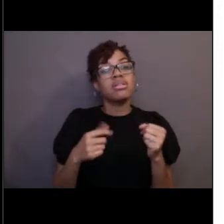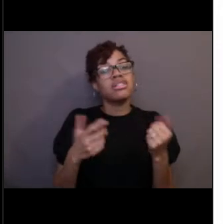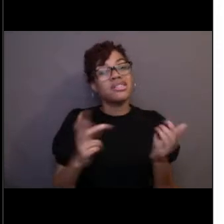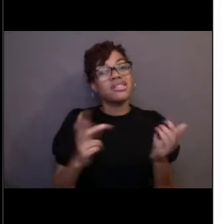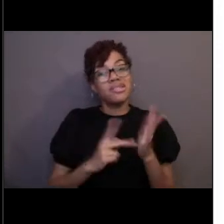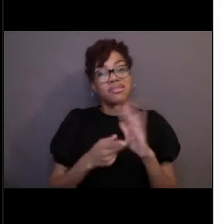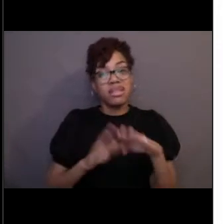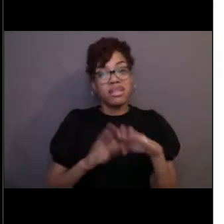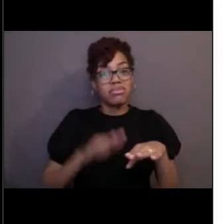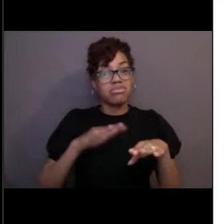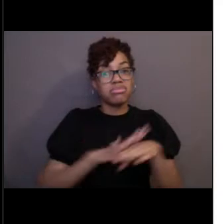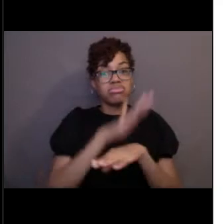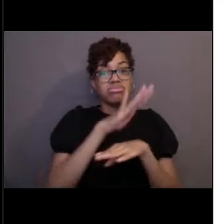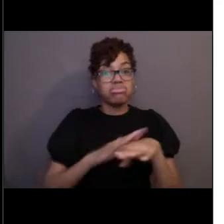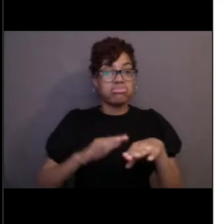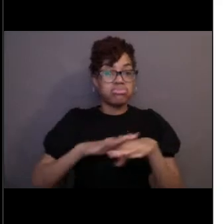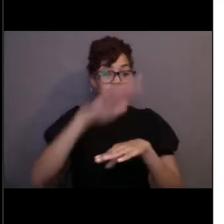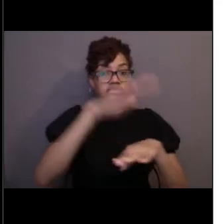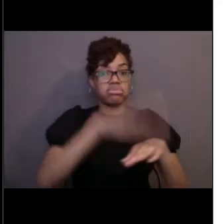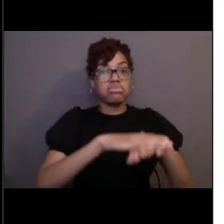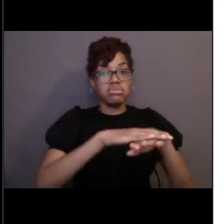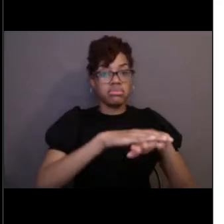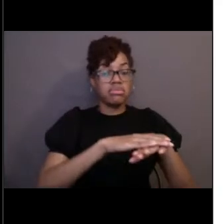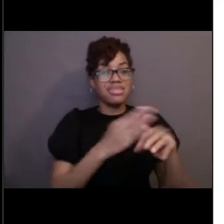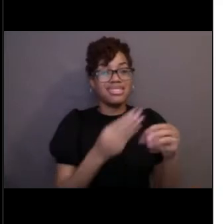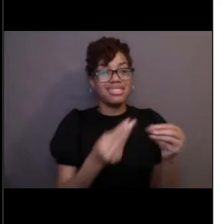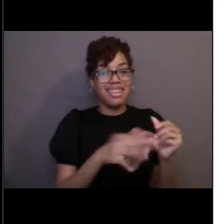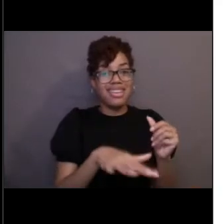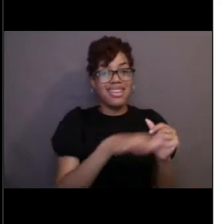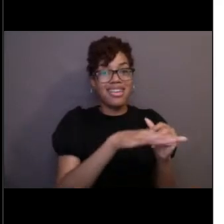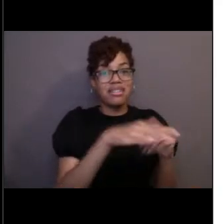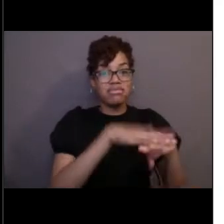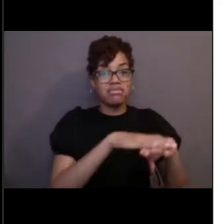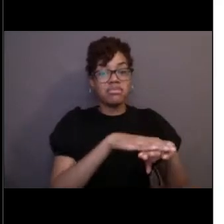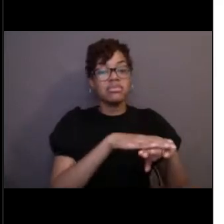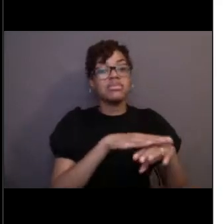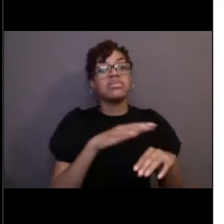group of volunteers in Massachusetts run by the Mass Audubon Society